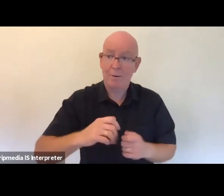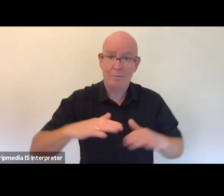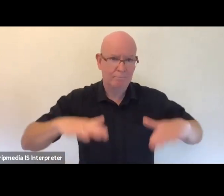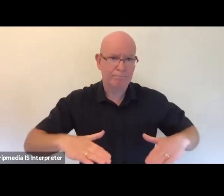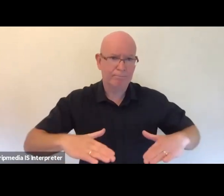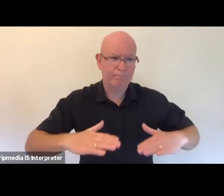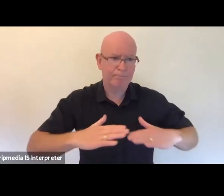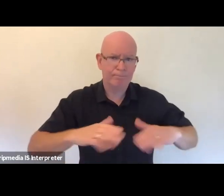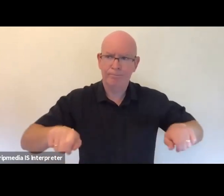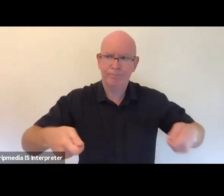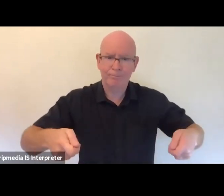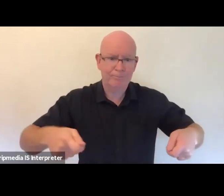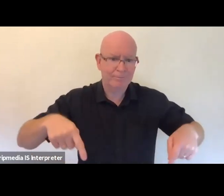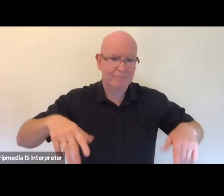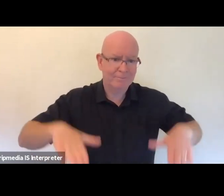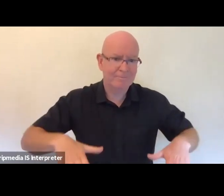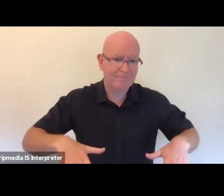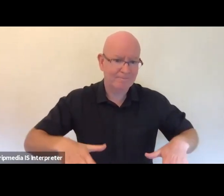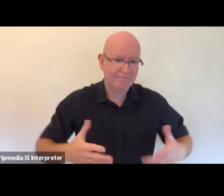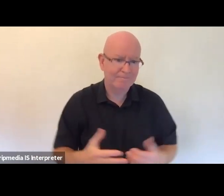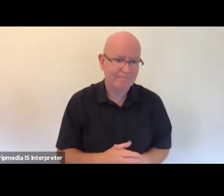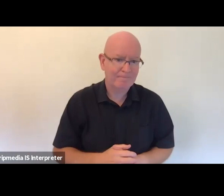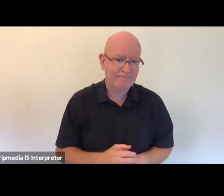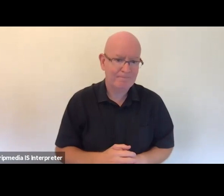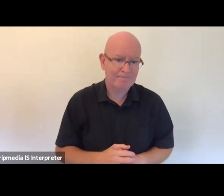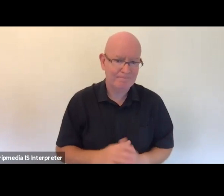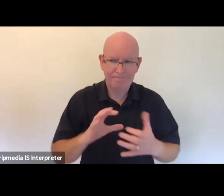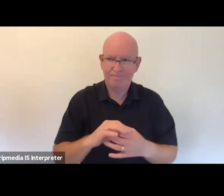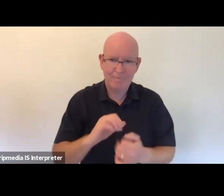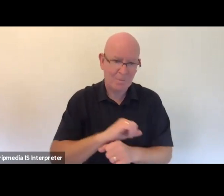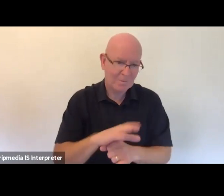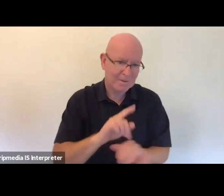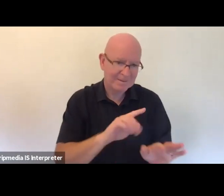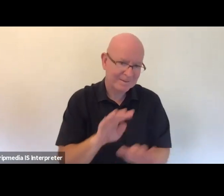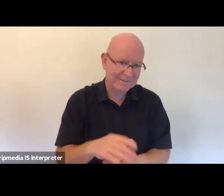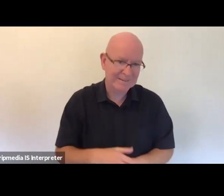So it’s still going continue for the lockdown but it’s only for the…